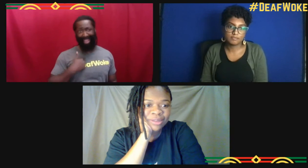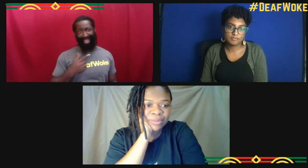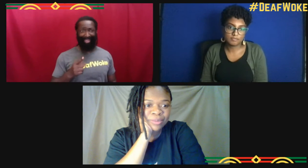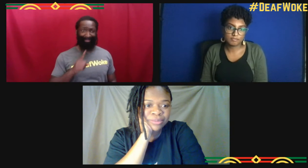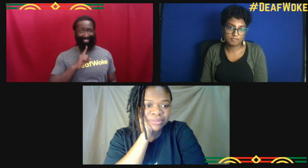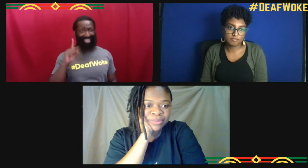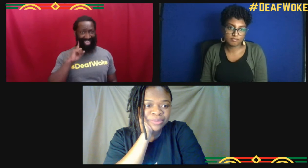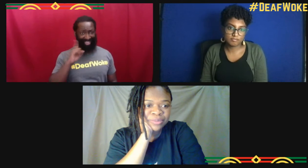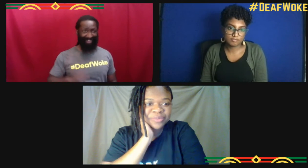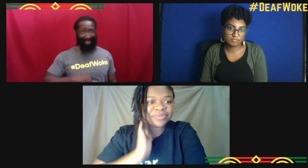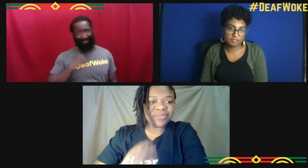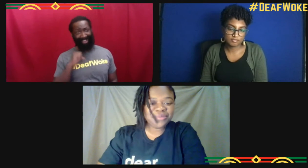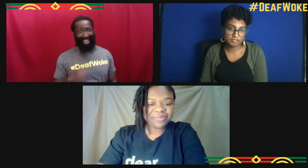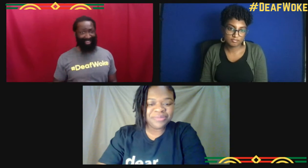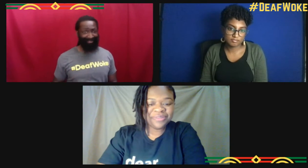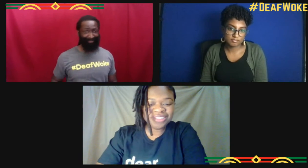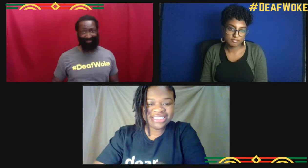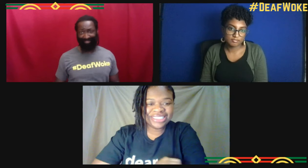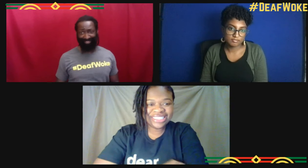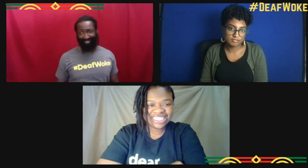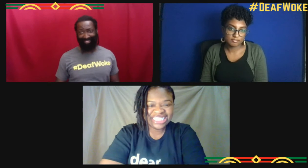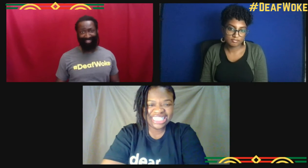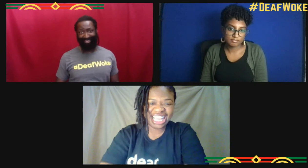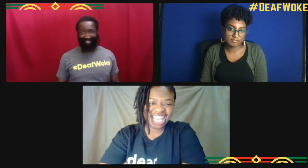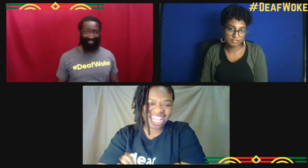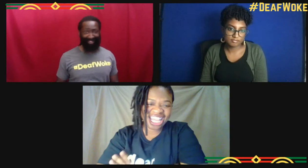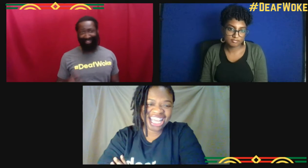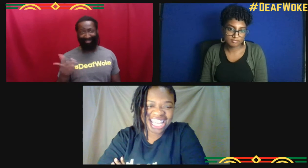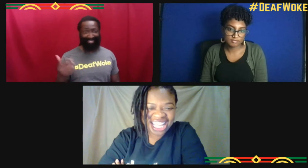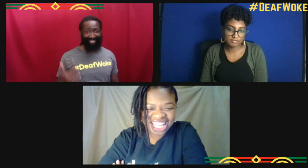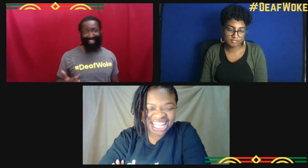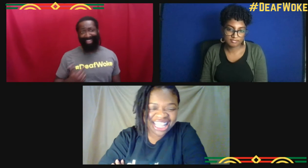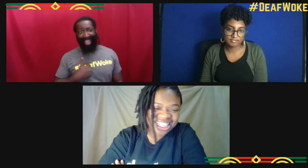You can go ahead and say it, I'm deaf and I'm proud to be deaf.